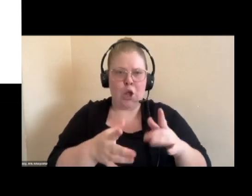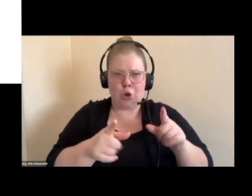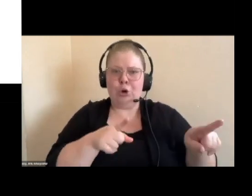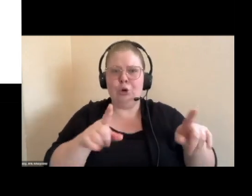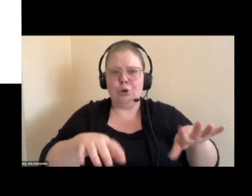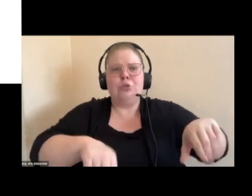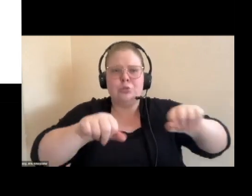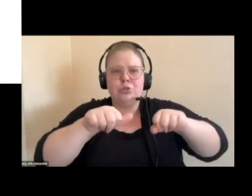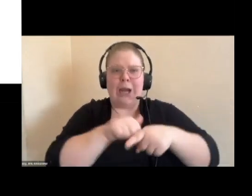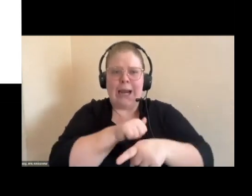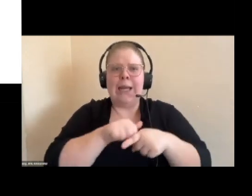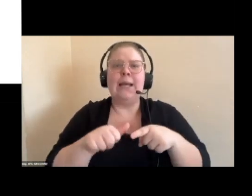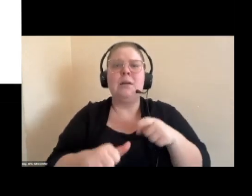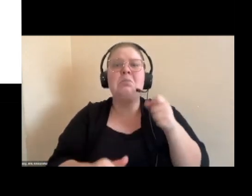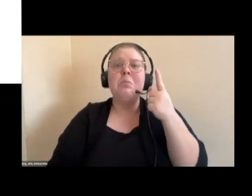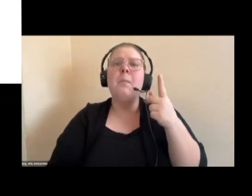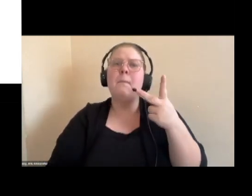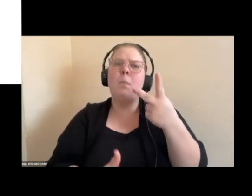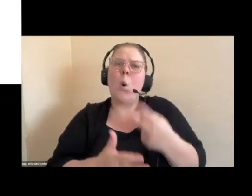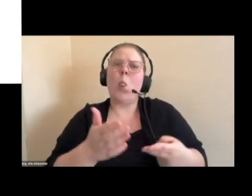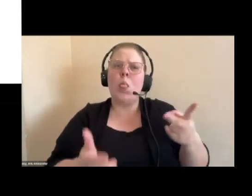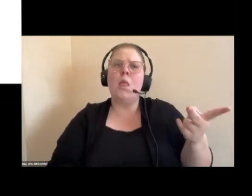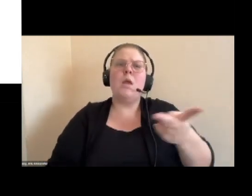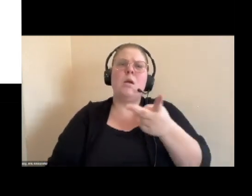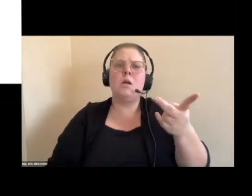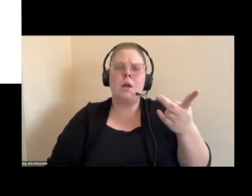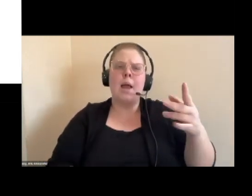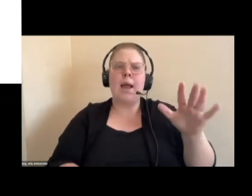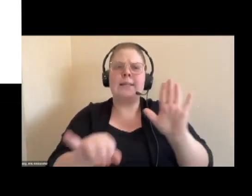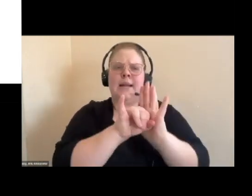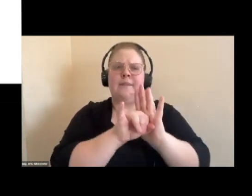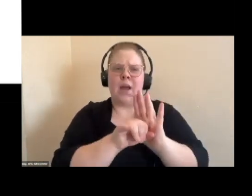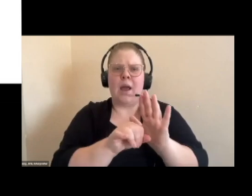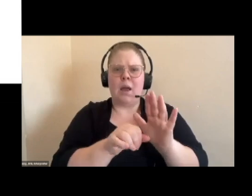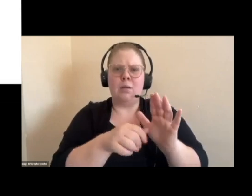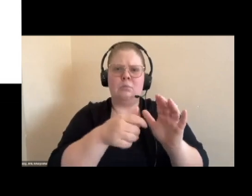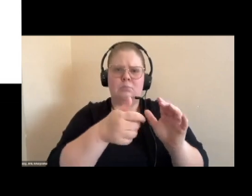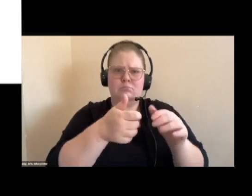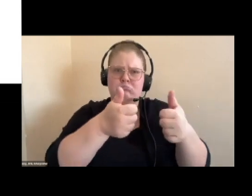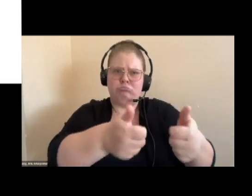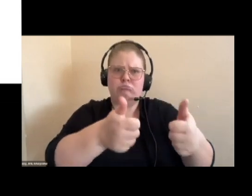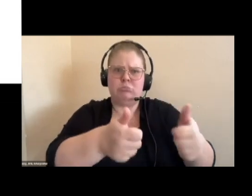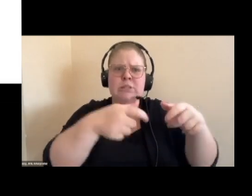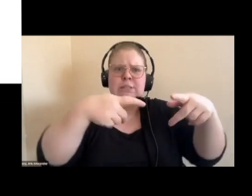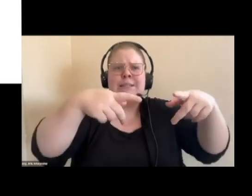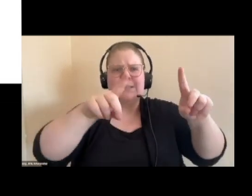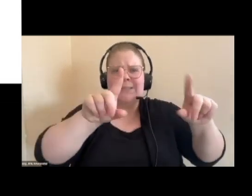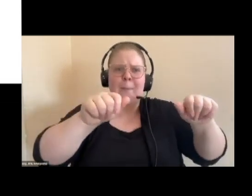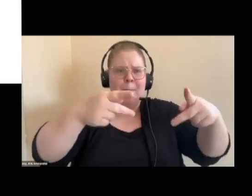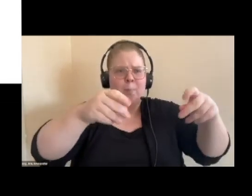also both identify as disabled people of color. And I think that really helps build